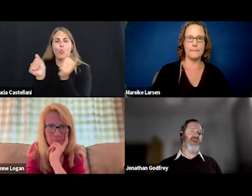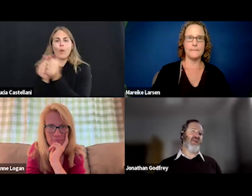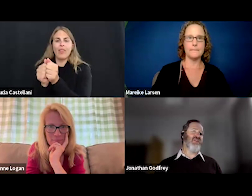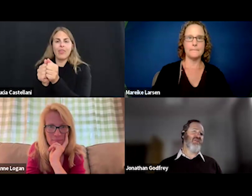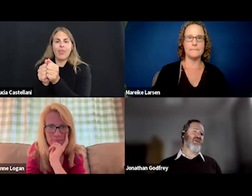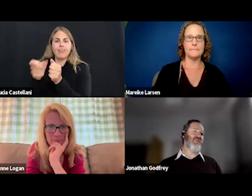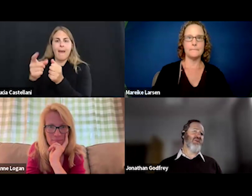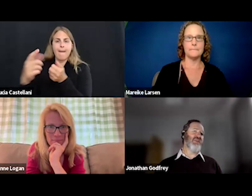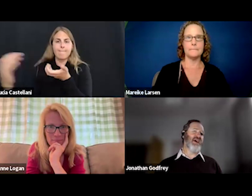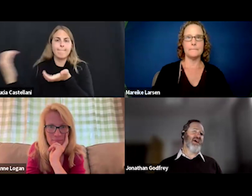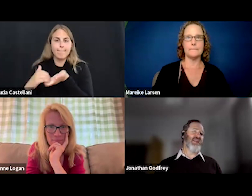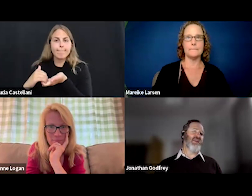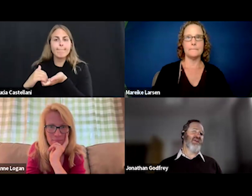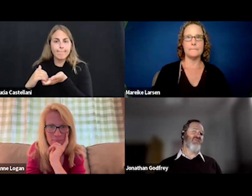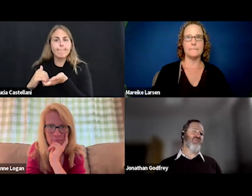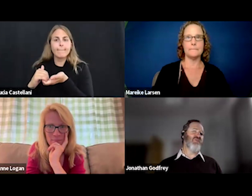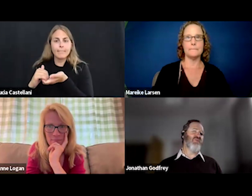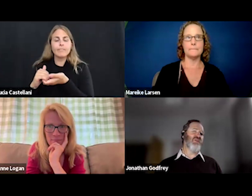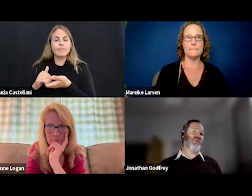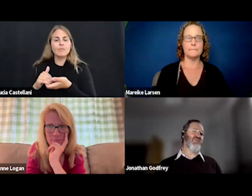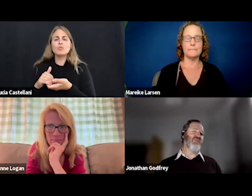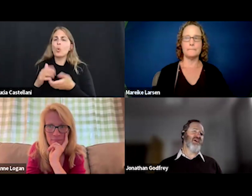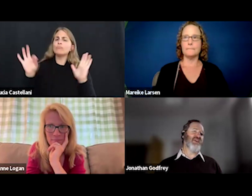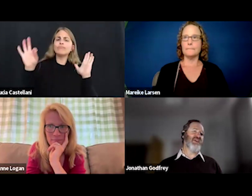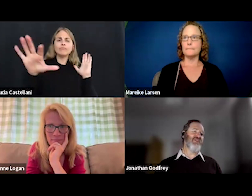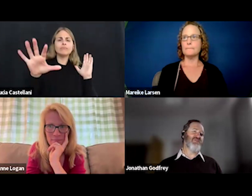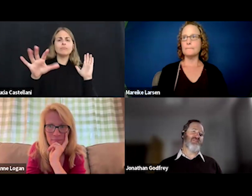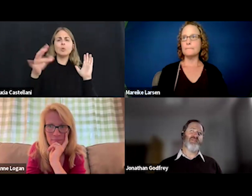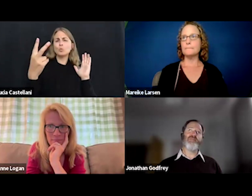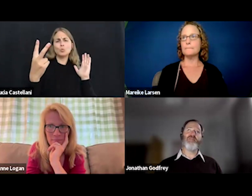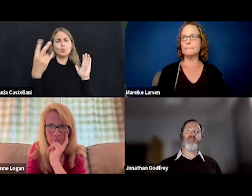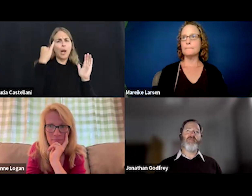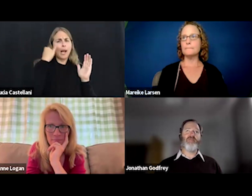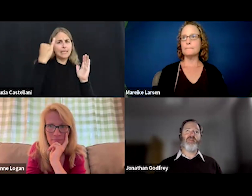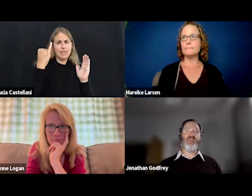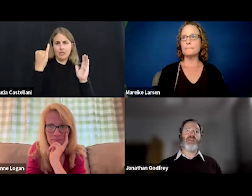And so I would leave you with two ideas.